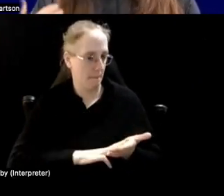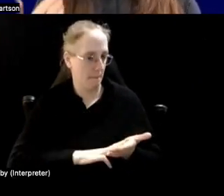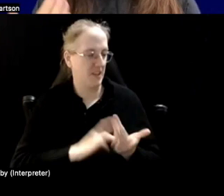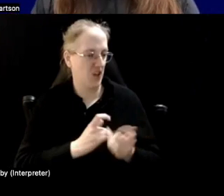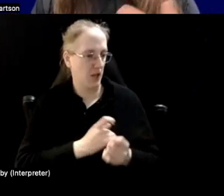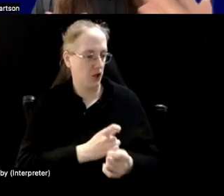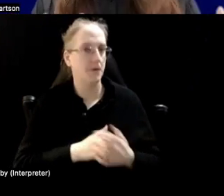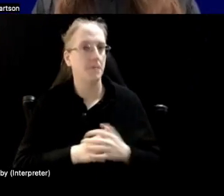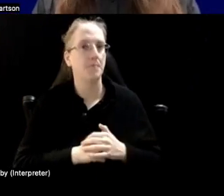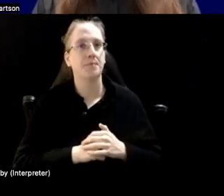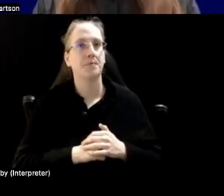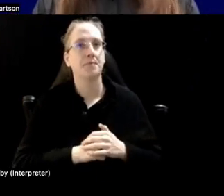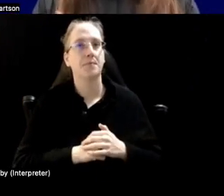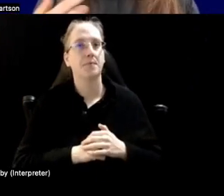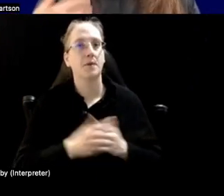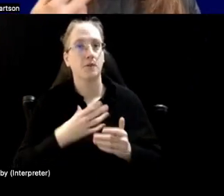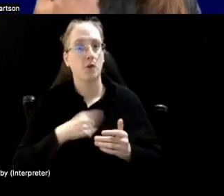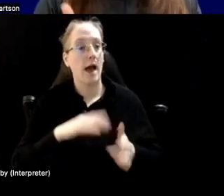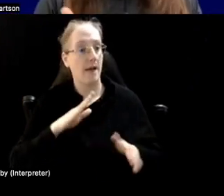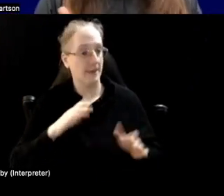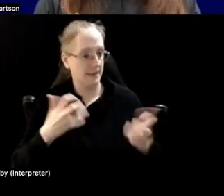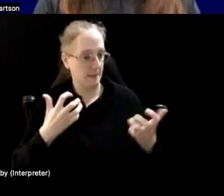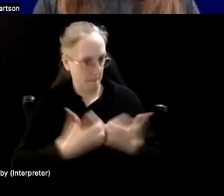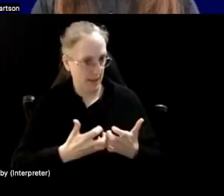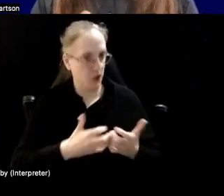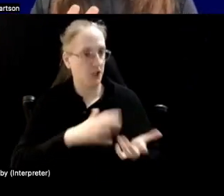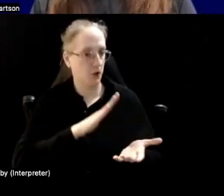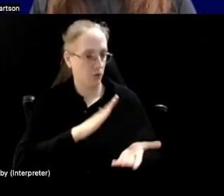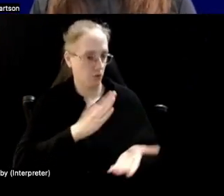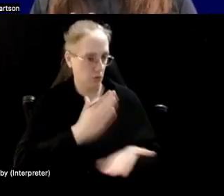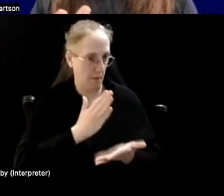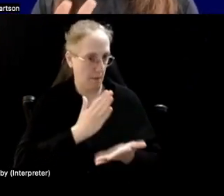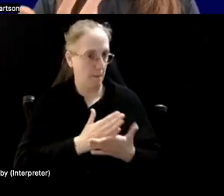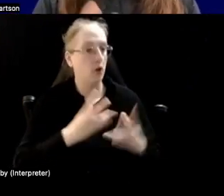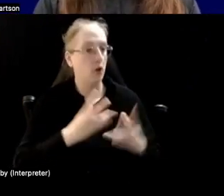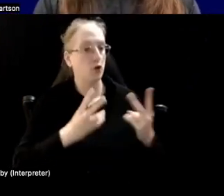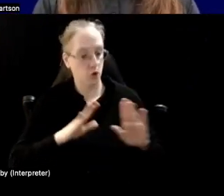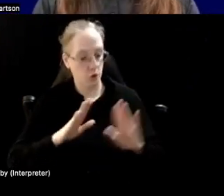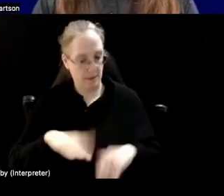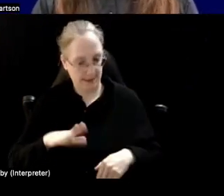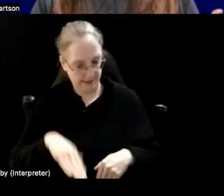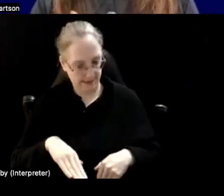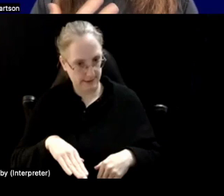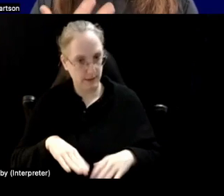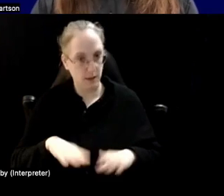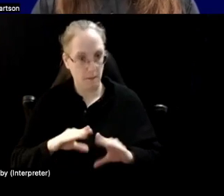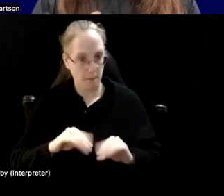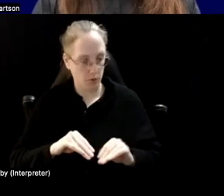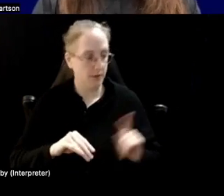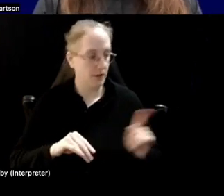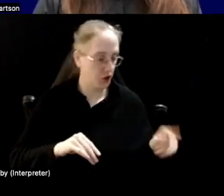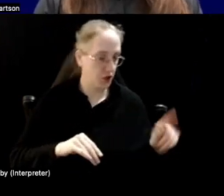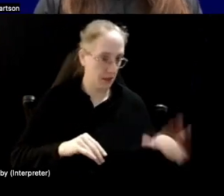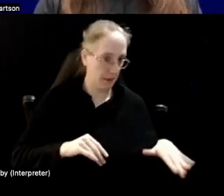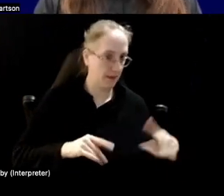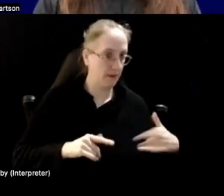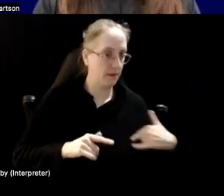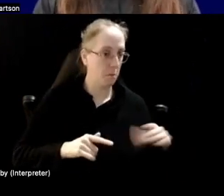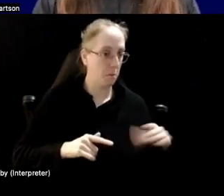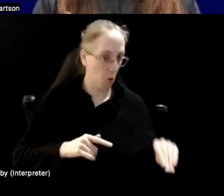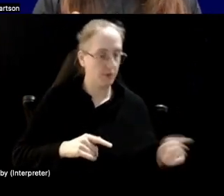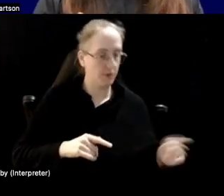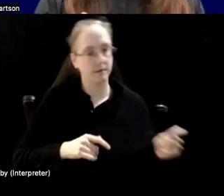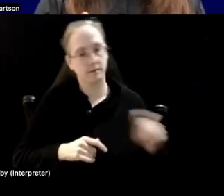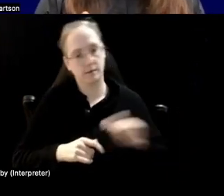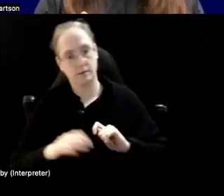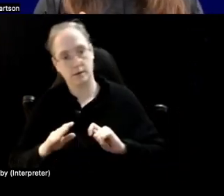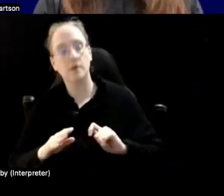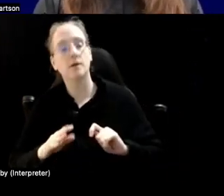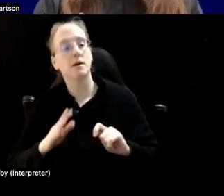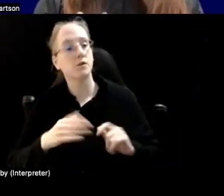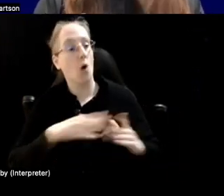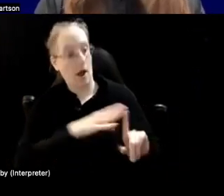rhythm. She beats, I beat, she pauses, I pause, so the time that I wait before banging reflects the